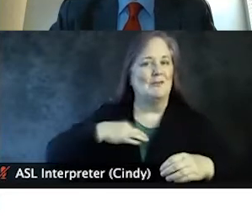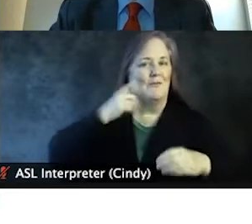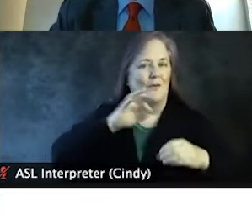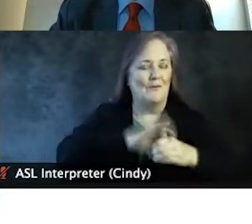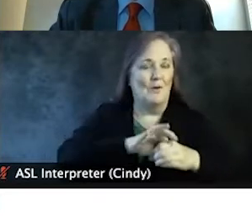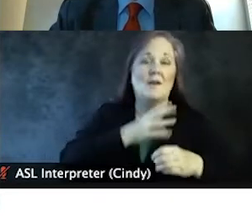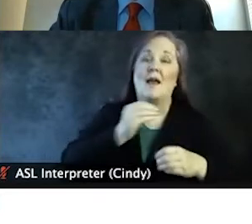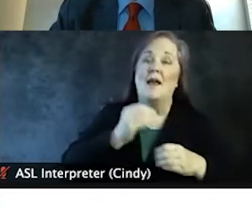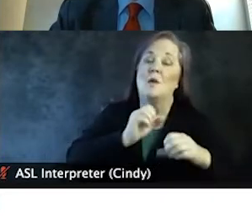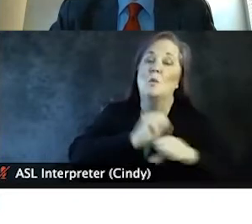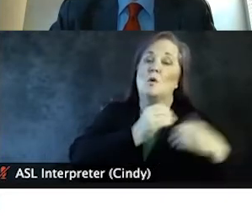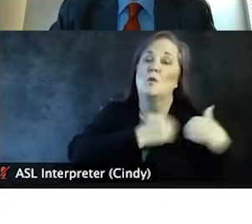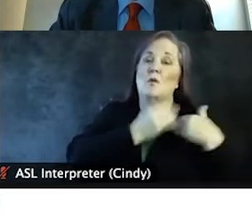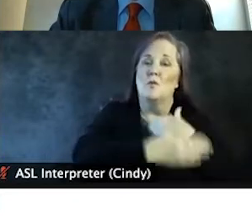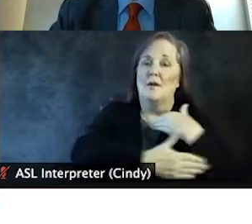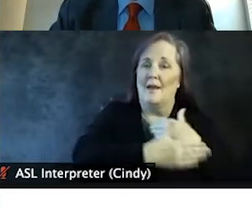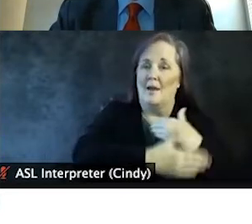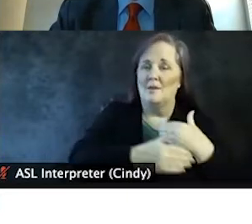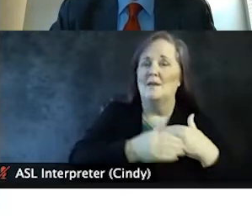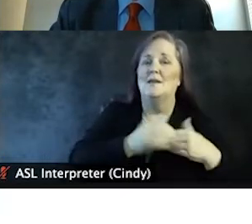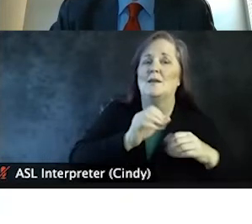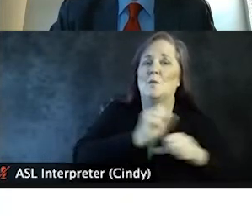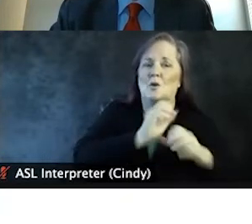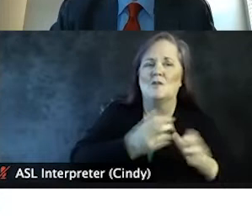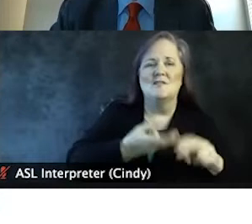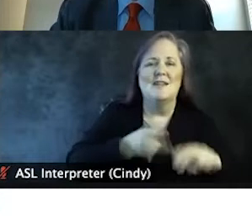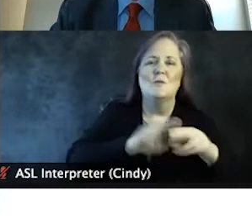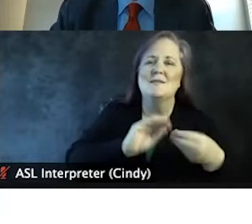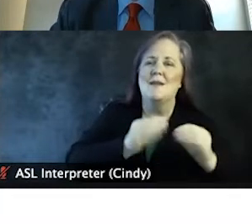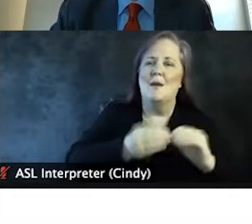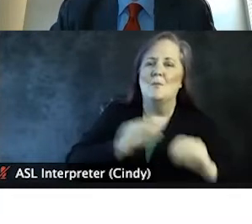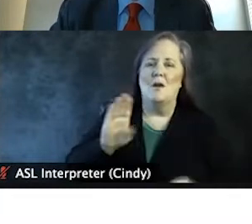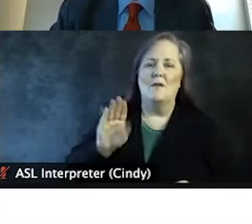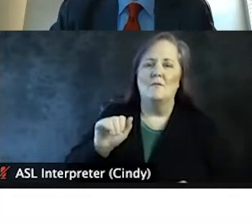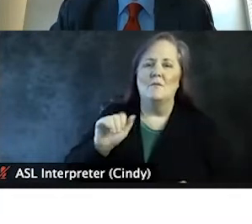registration systems that the state operates, as well as voter registration cards to reflect